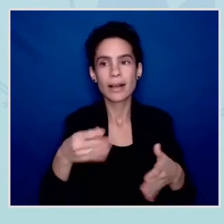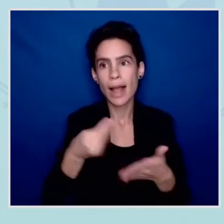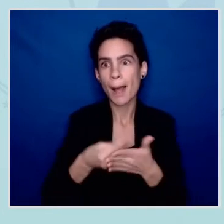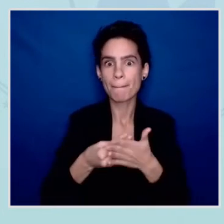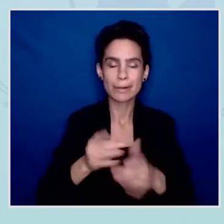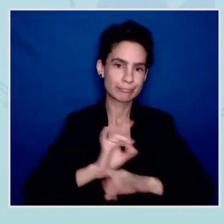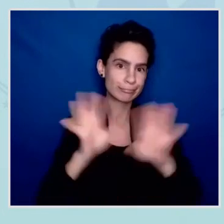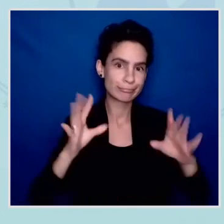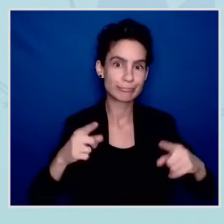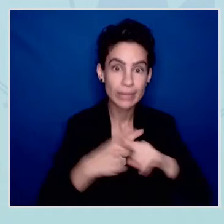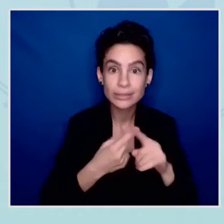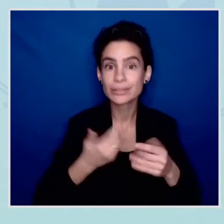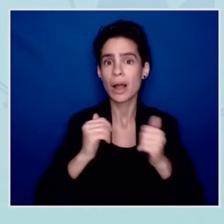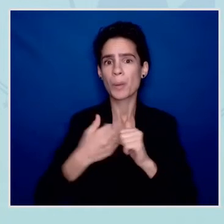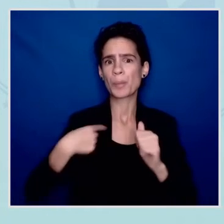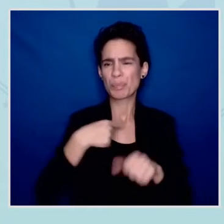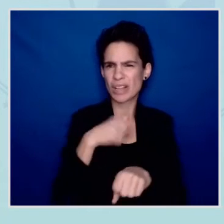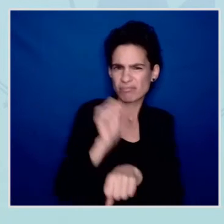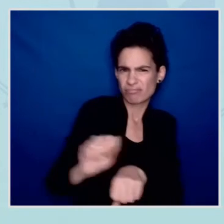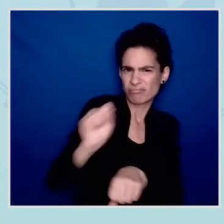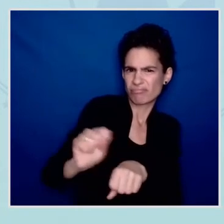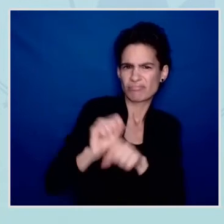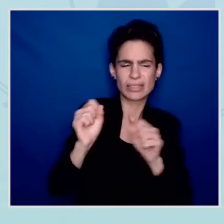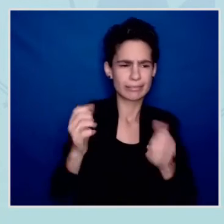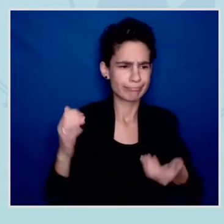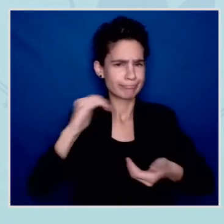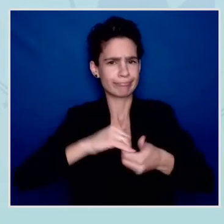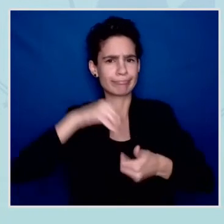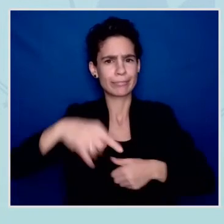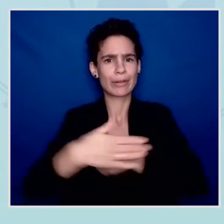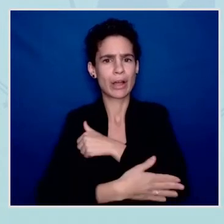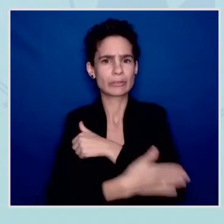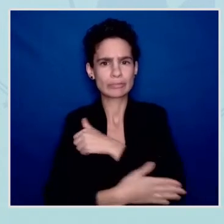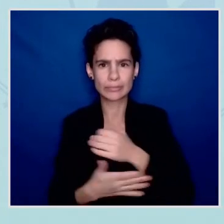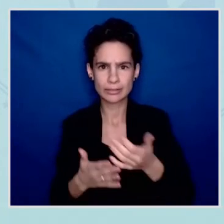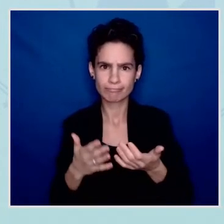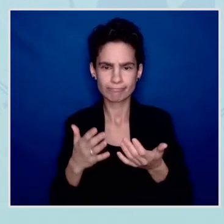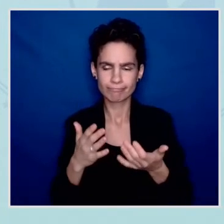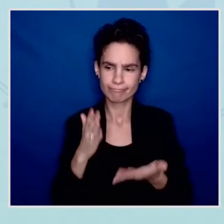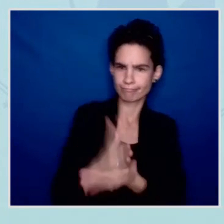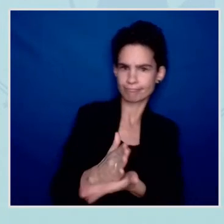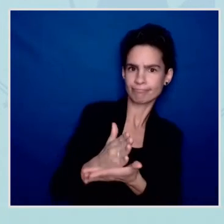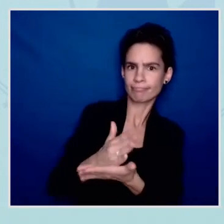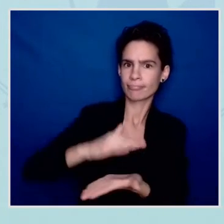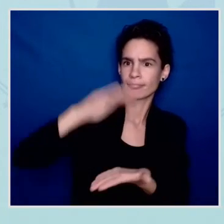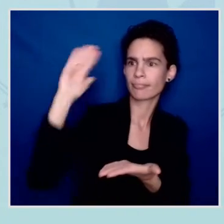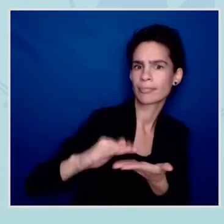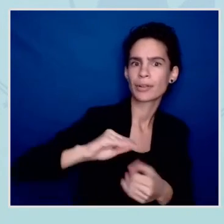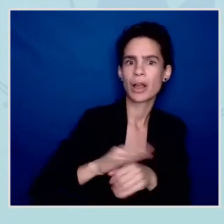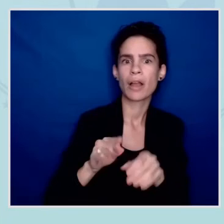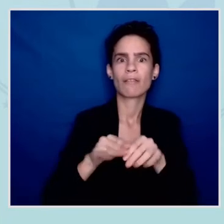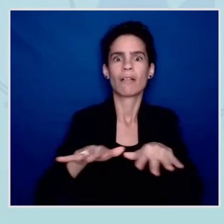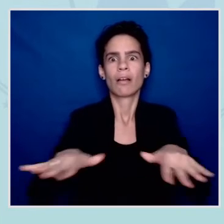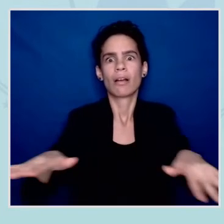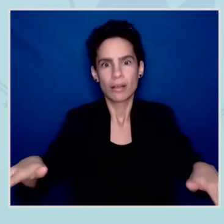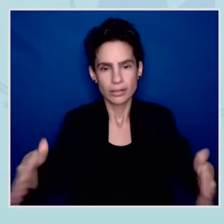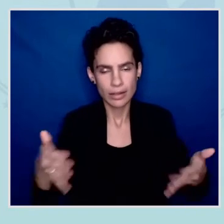THE 21st CENTURY WITH CLEAN AIR